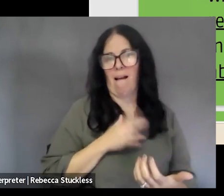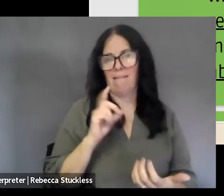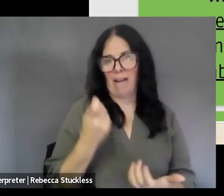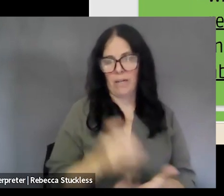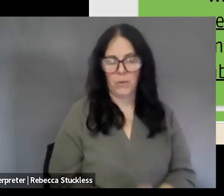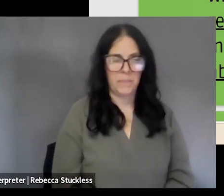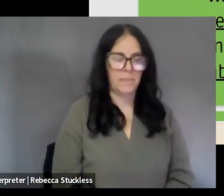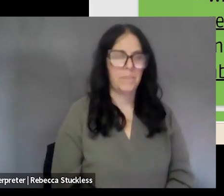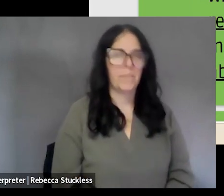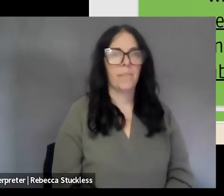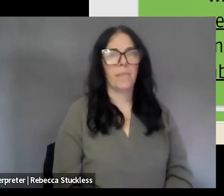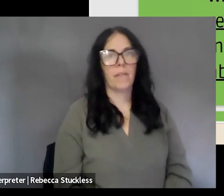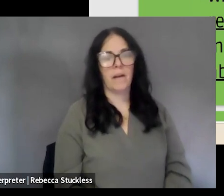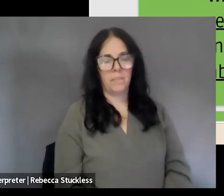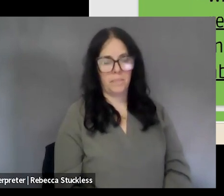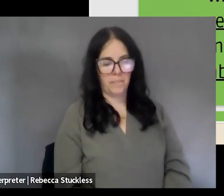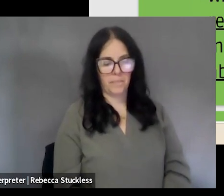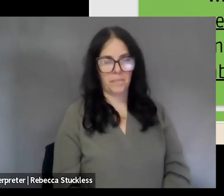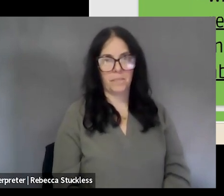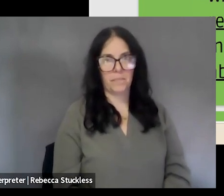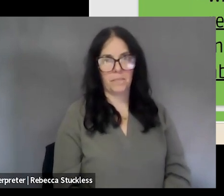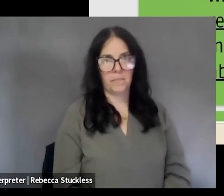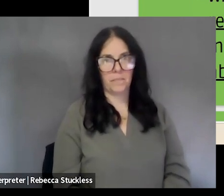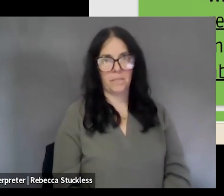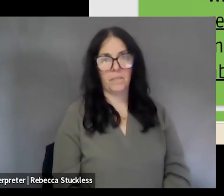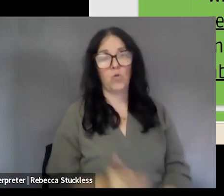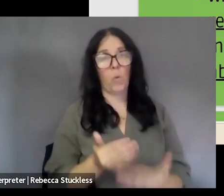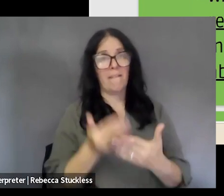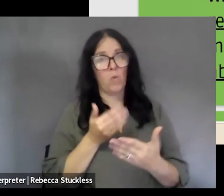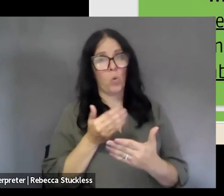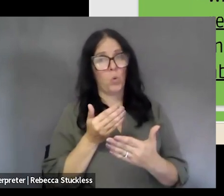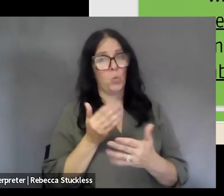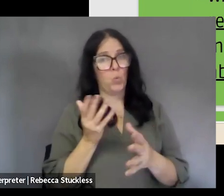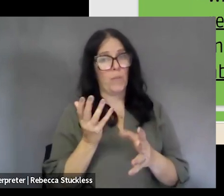before you can get accommodations, I want you to ask yourself how do you typically feel your